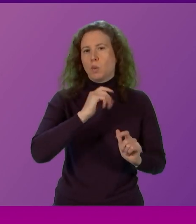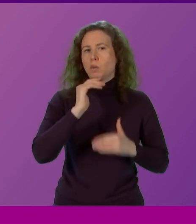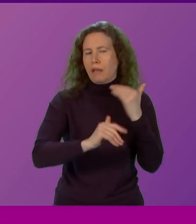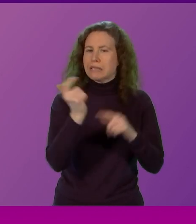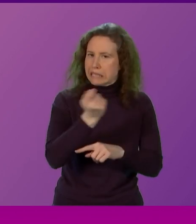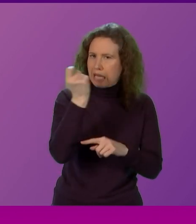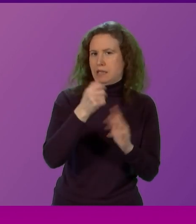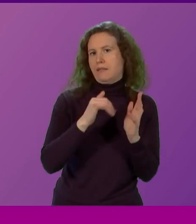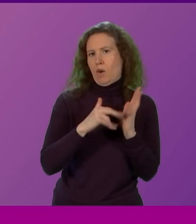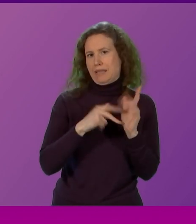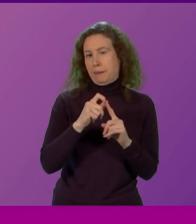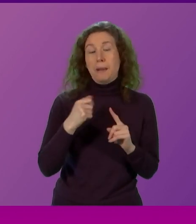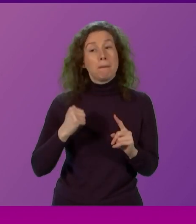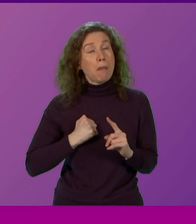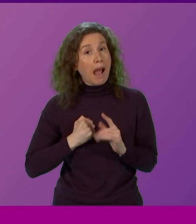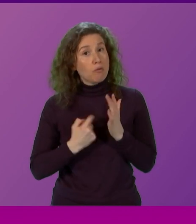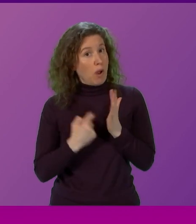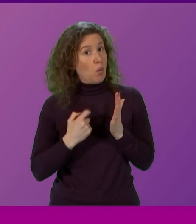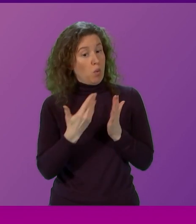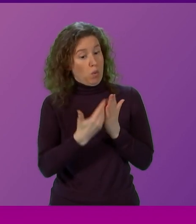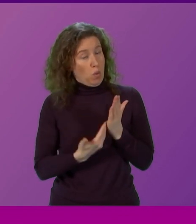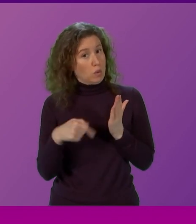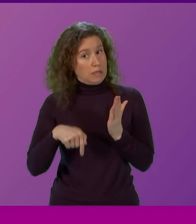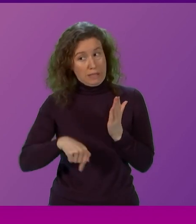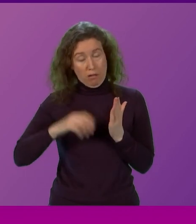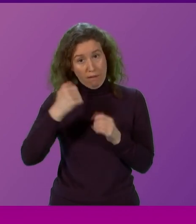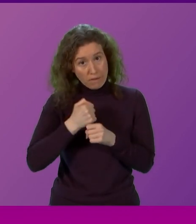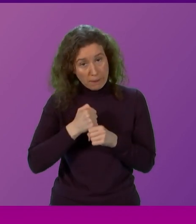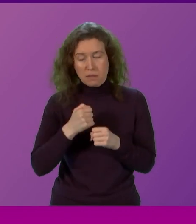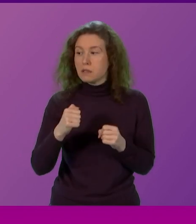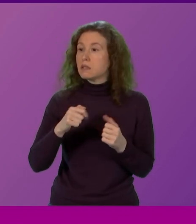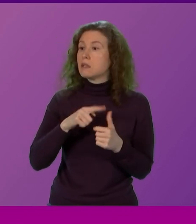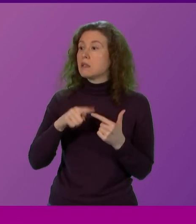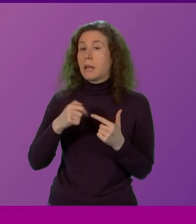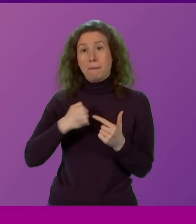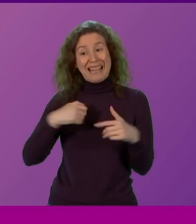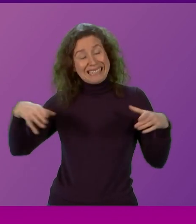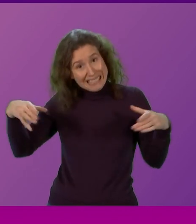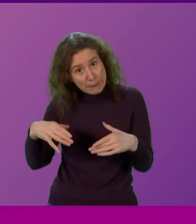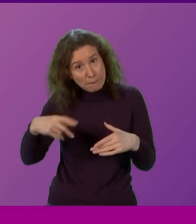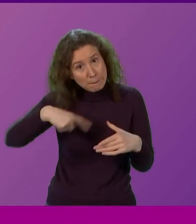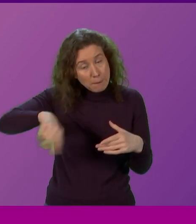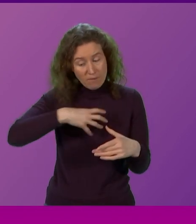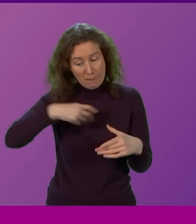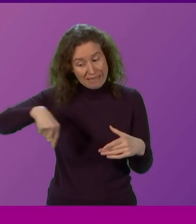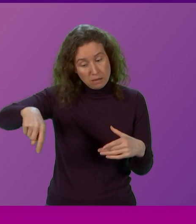Ultimately, my record—and that of my ministerial team—in Government will be judged not by